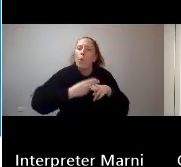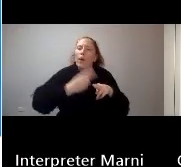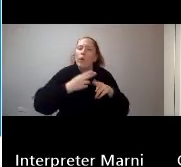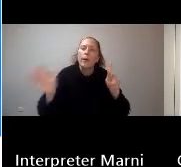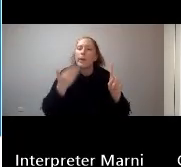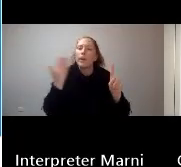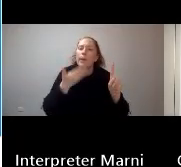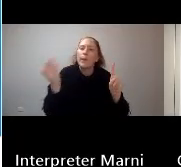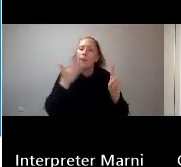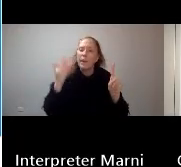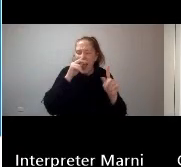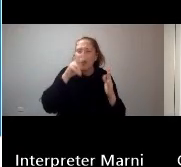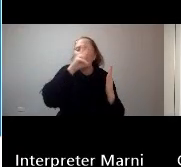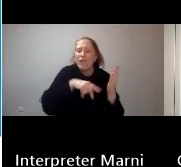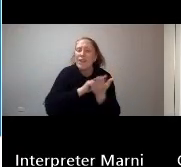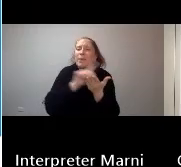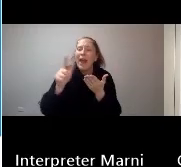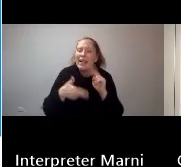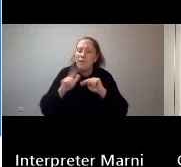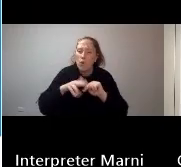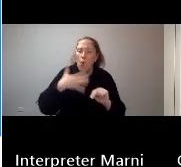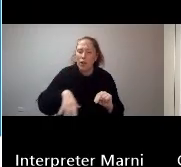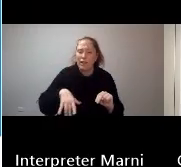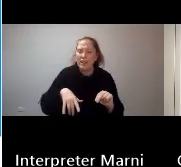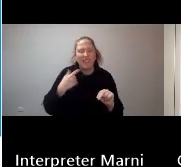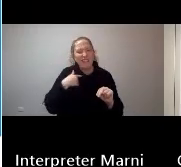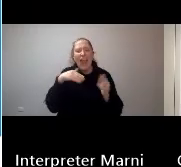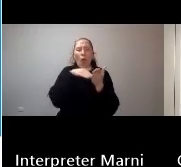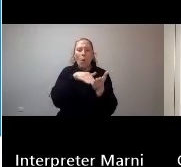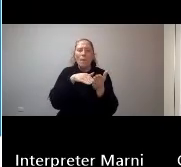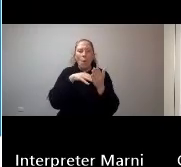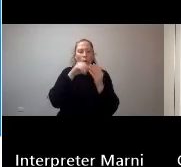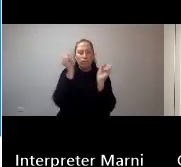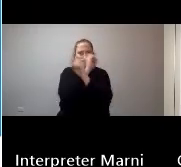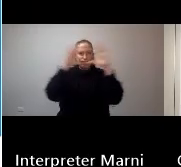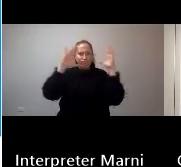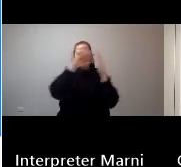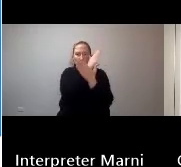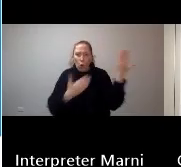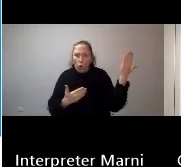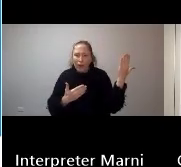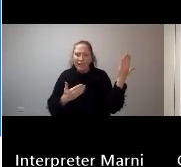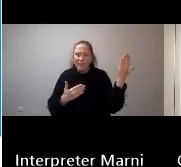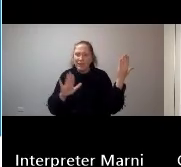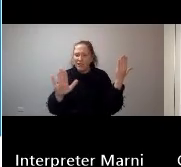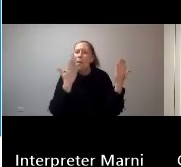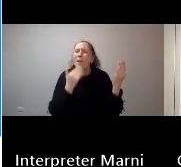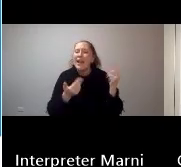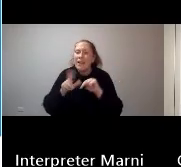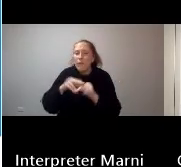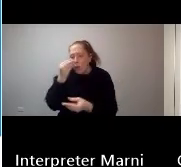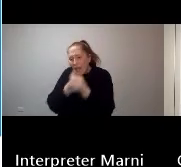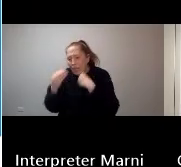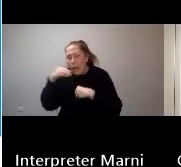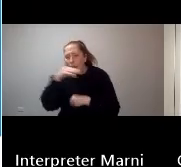So, they're just a way of kind of telling a story. And if you're sitting at home or sitting at your office eating lunch, you can just kind of watch a story unfold.